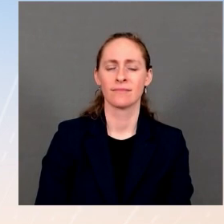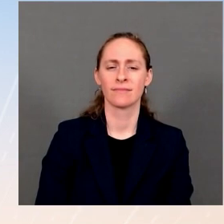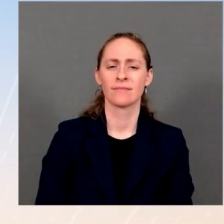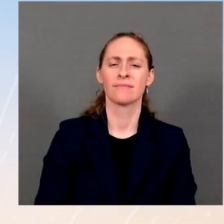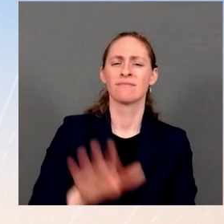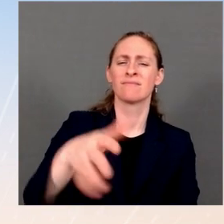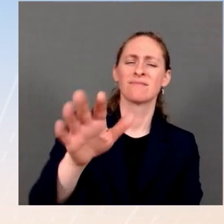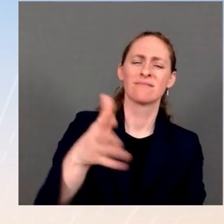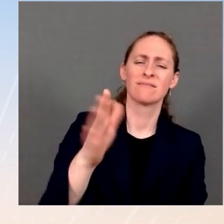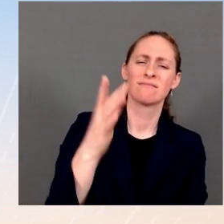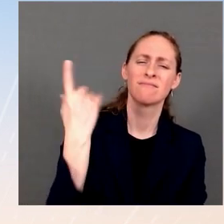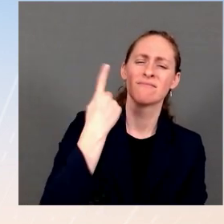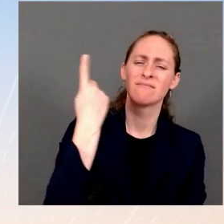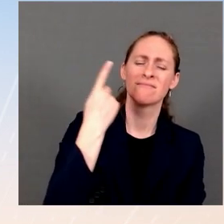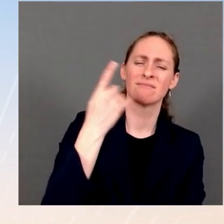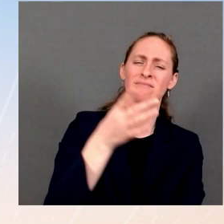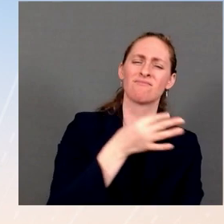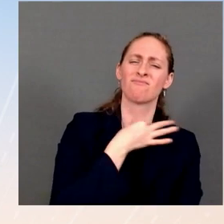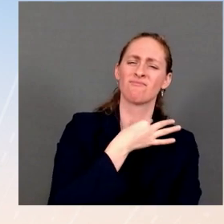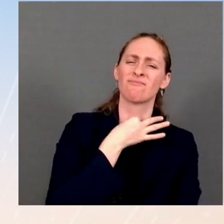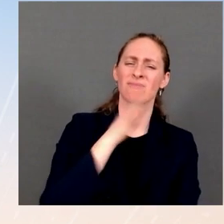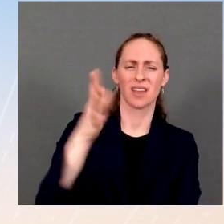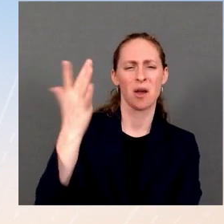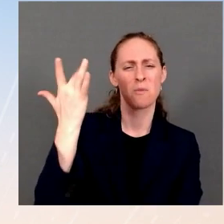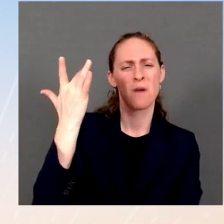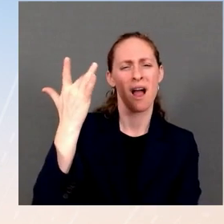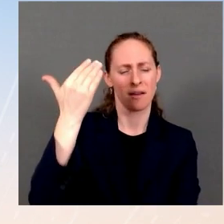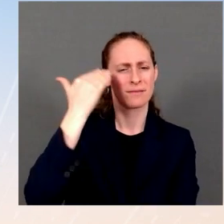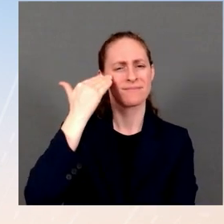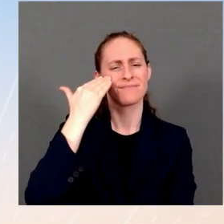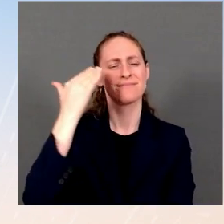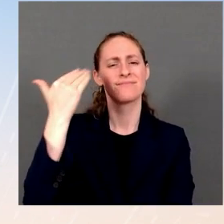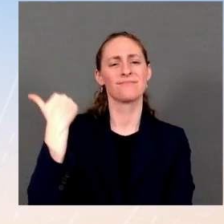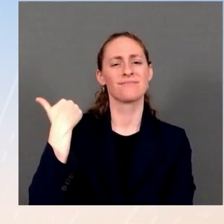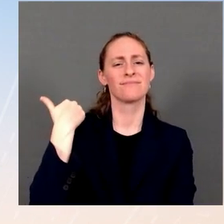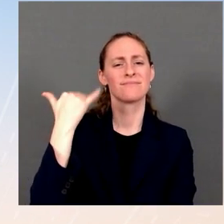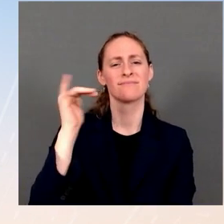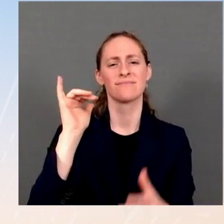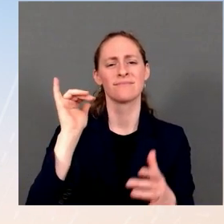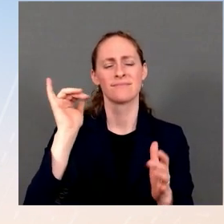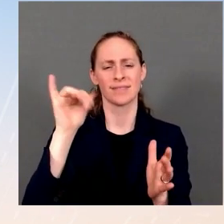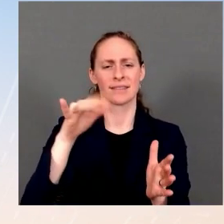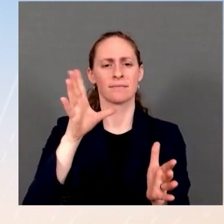it's gone -- you deserve some kind of compensation, no matter…the circumstance." Did he change his mind?